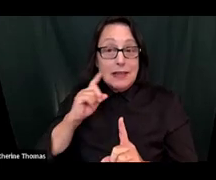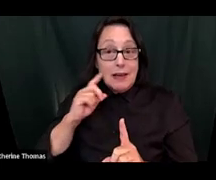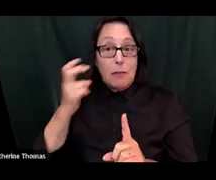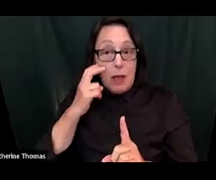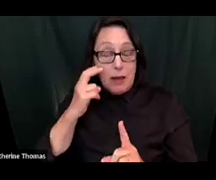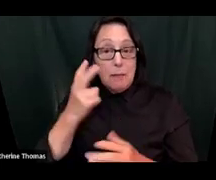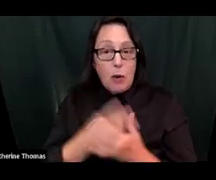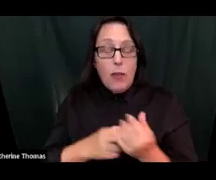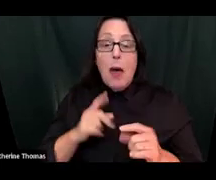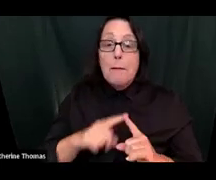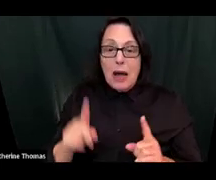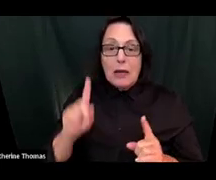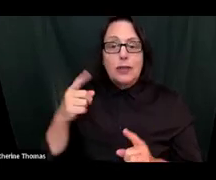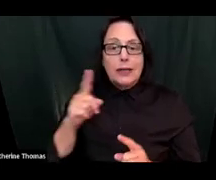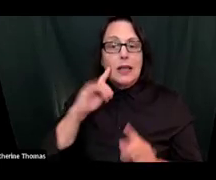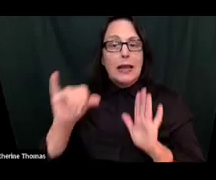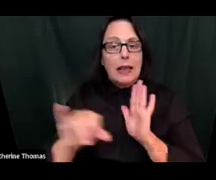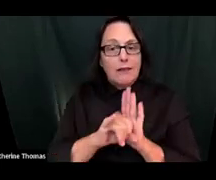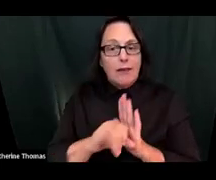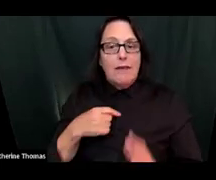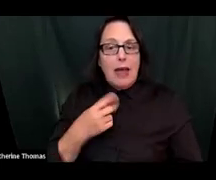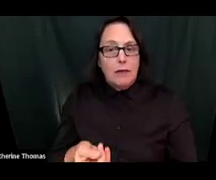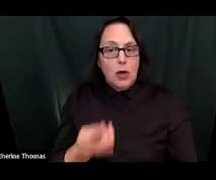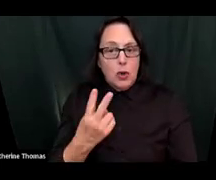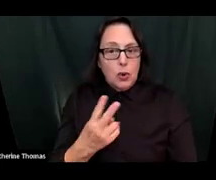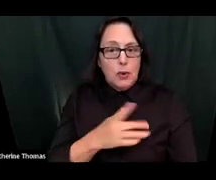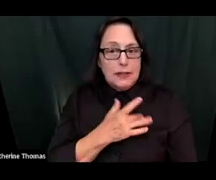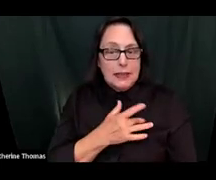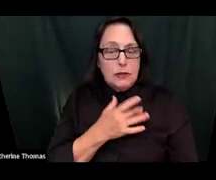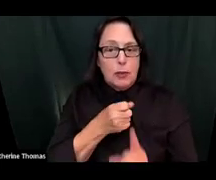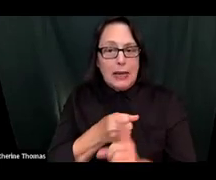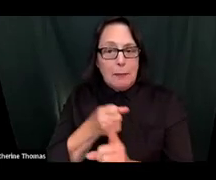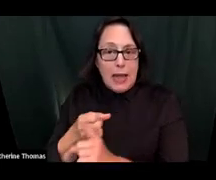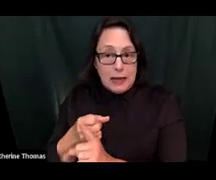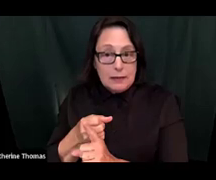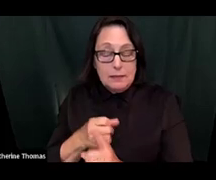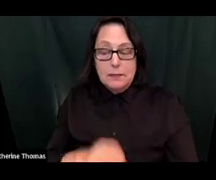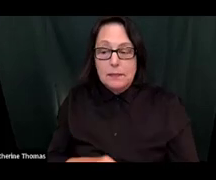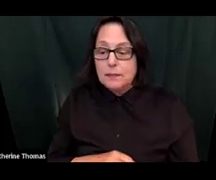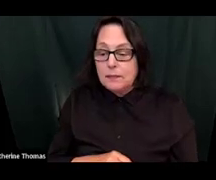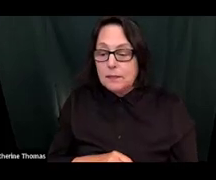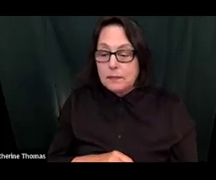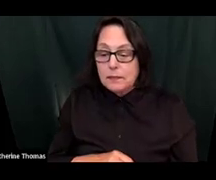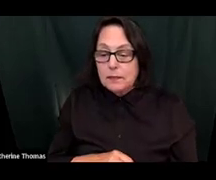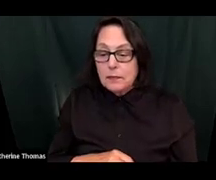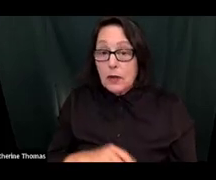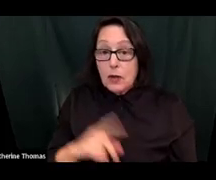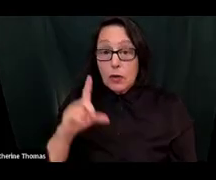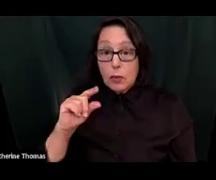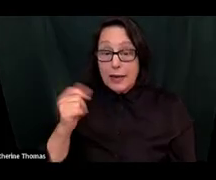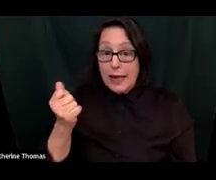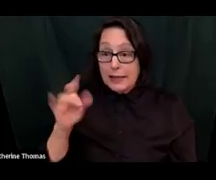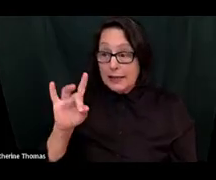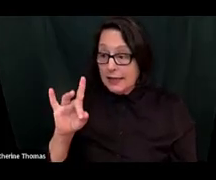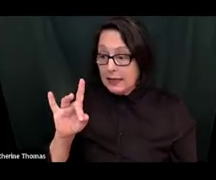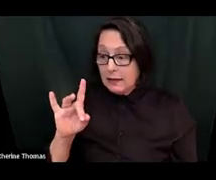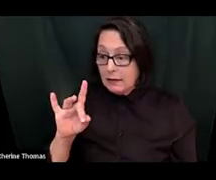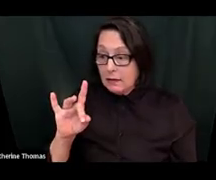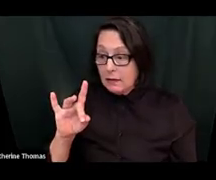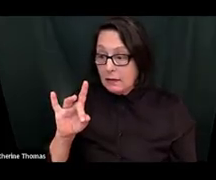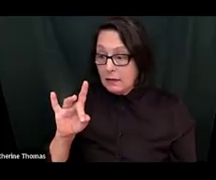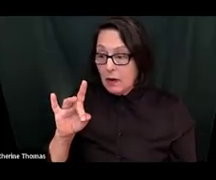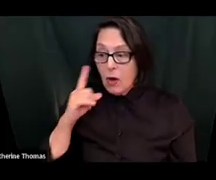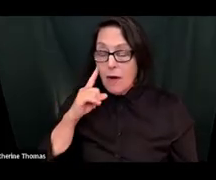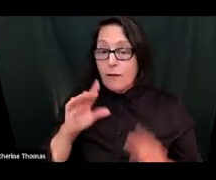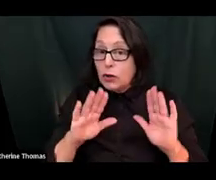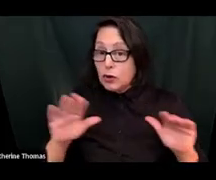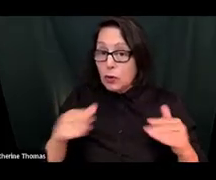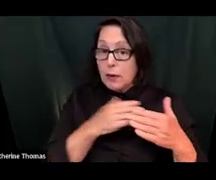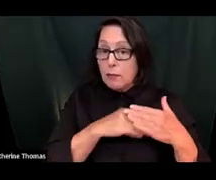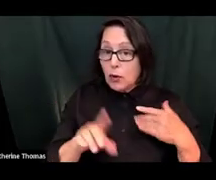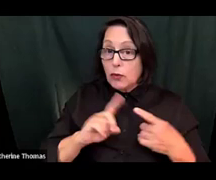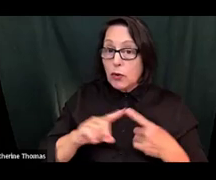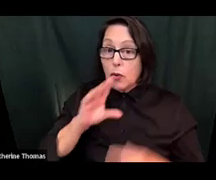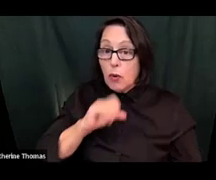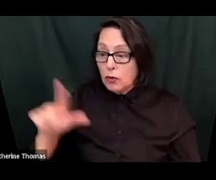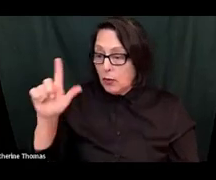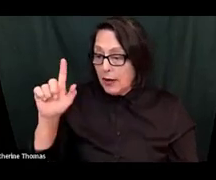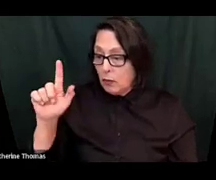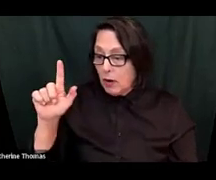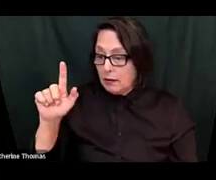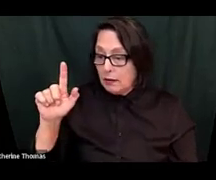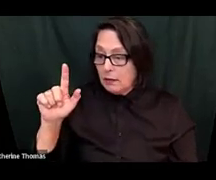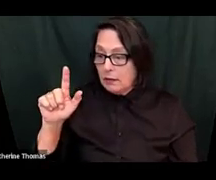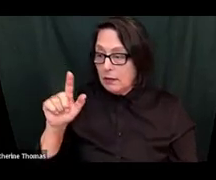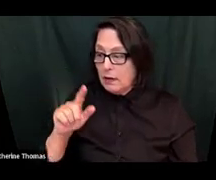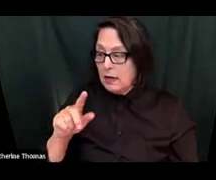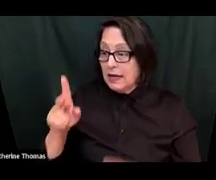been identified as having a dual sensory impact. So in 2018 for children birth to 21 there's a